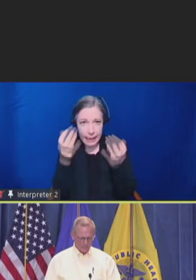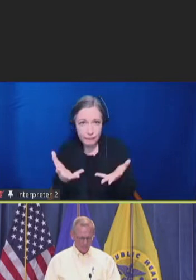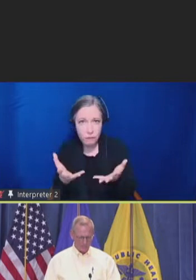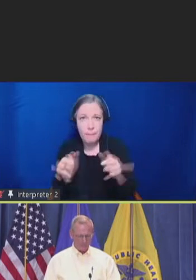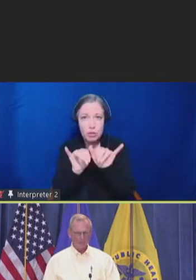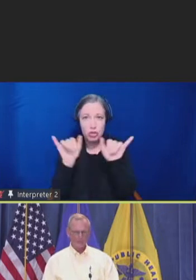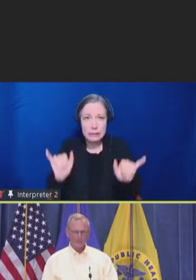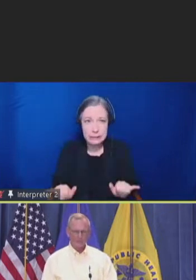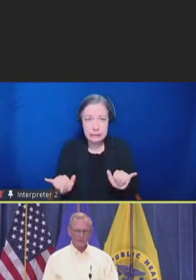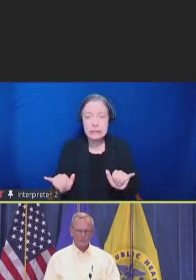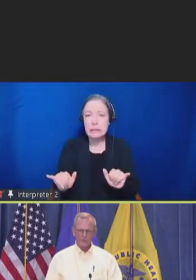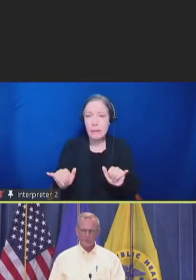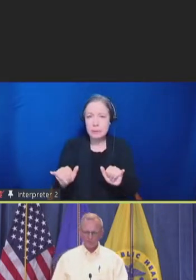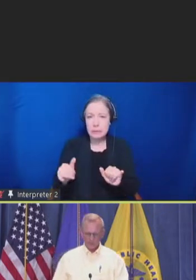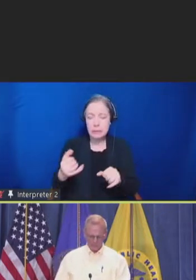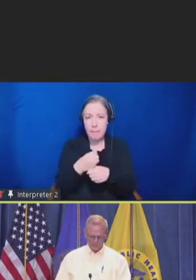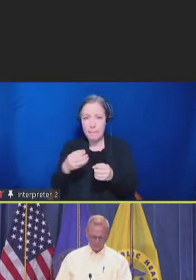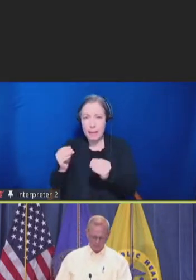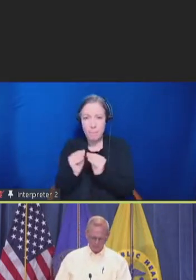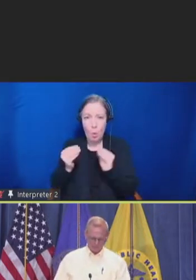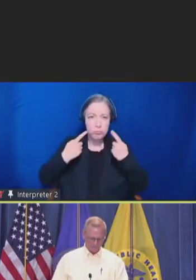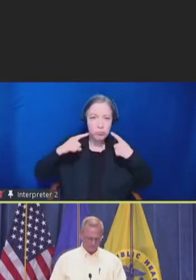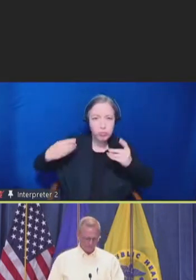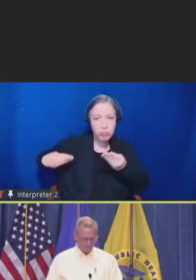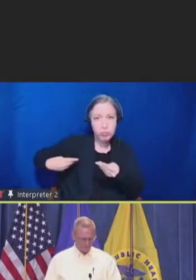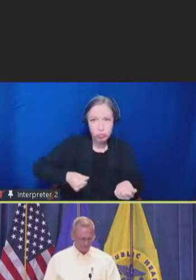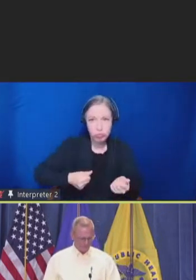That had three recommendations.